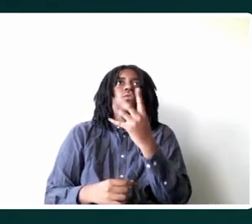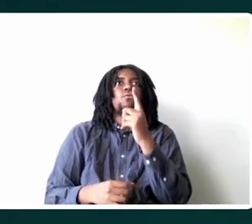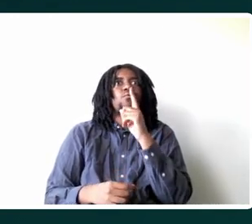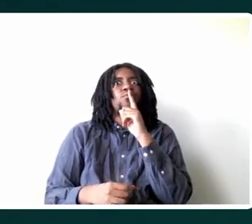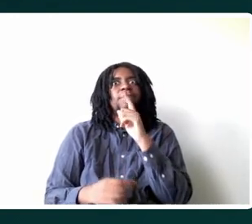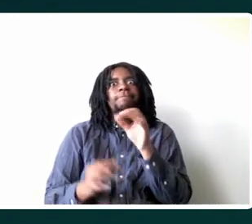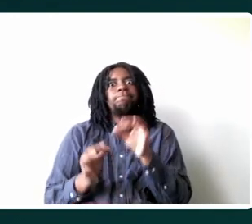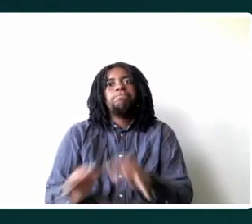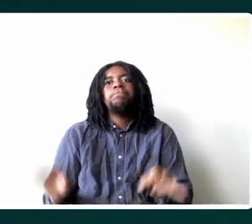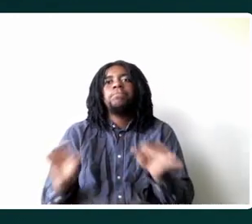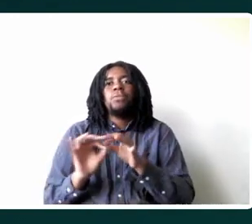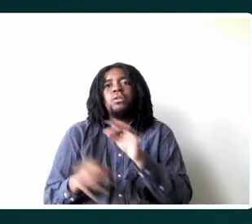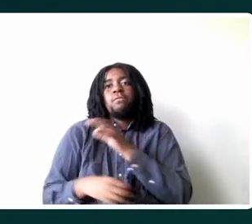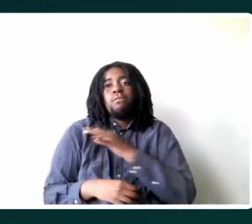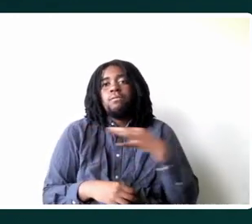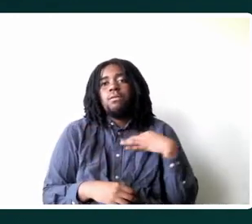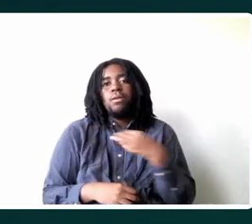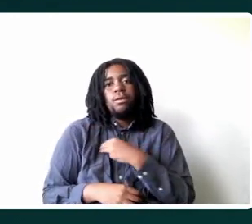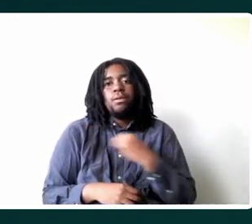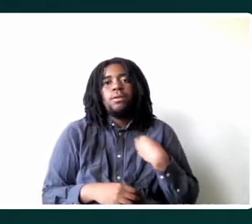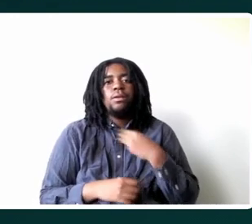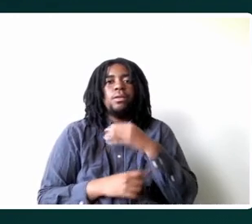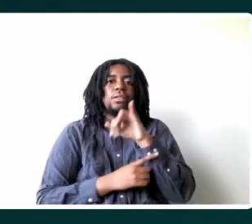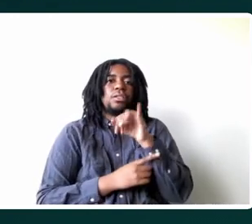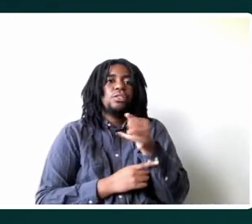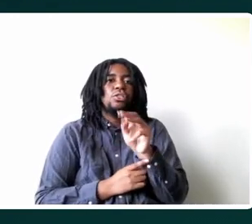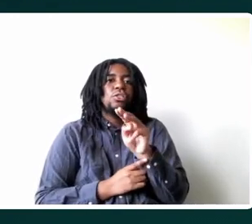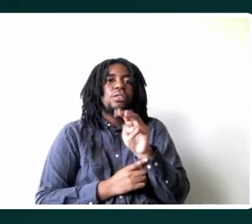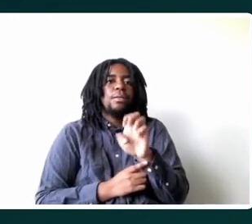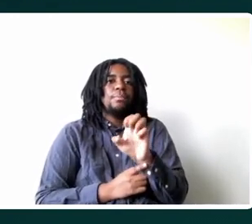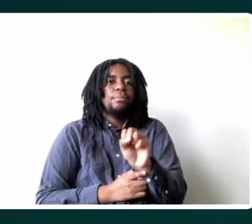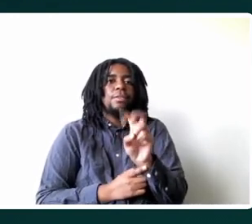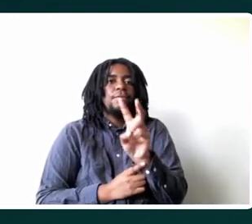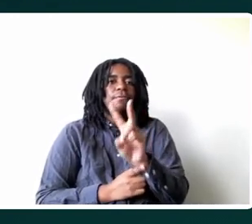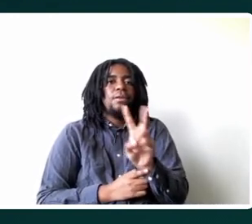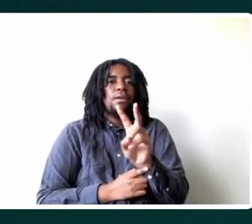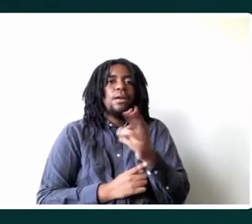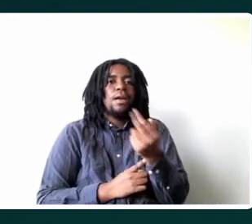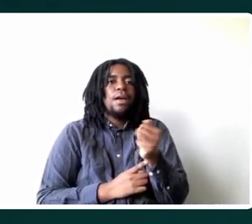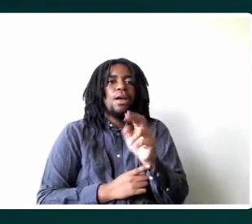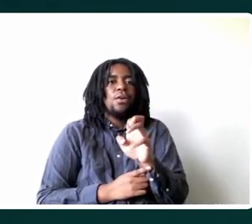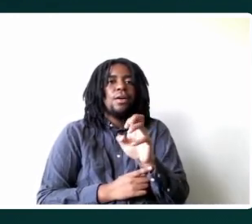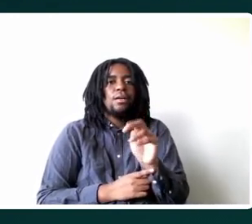James V. Herring on the left was the founder of Howard's Art Department. He established the Art